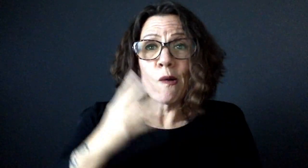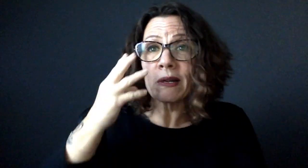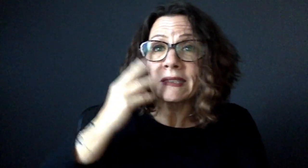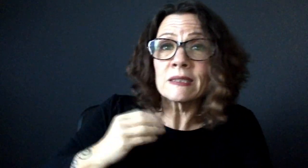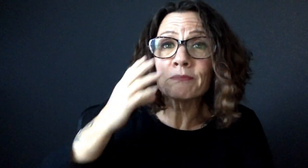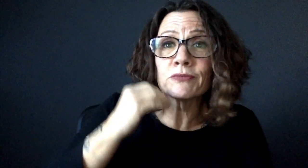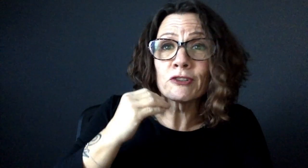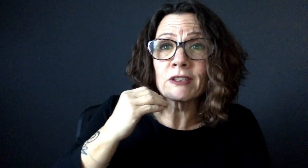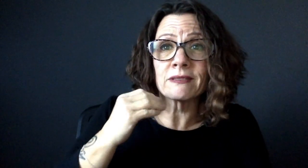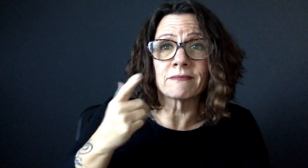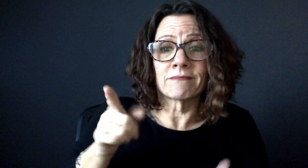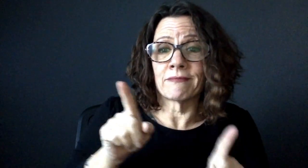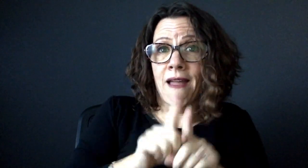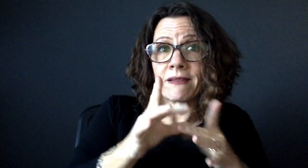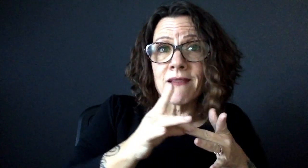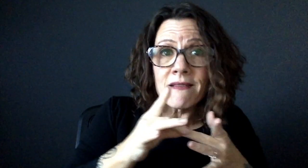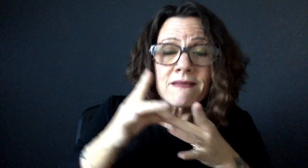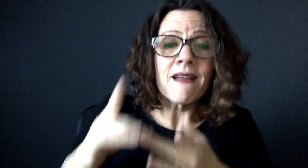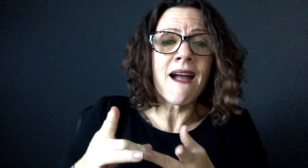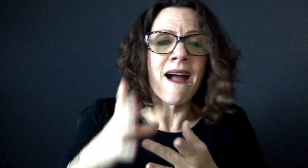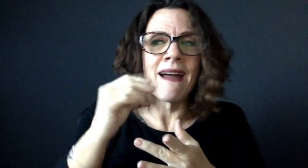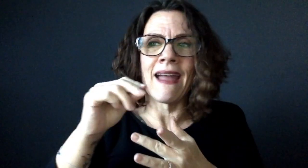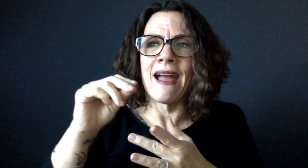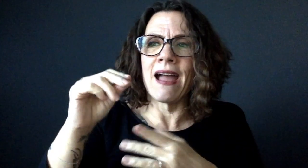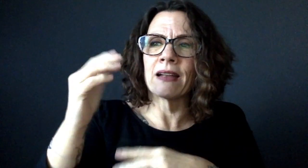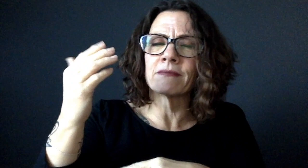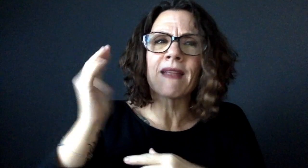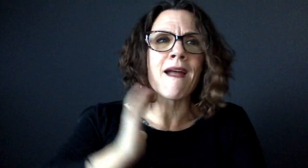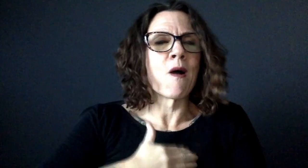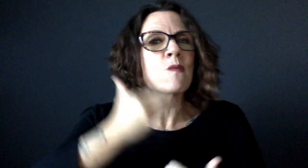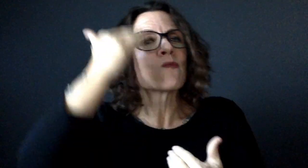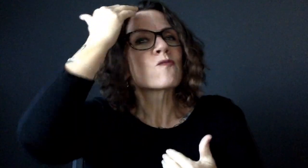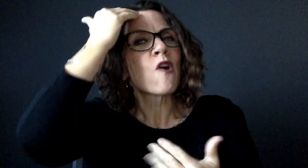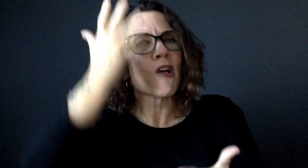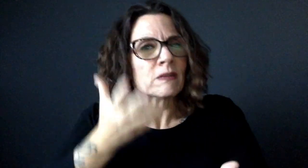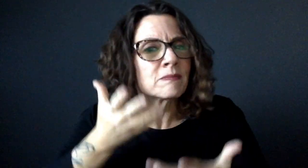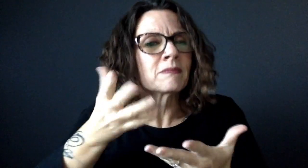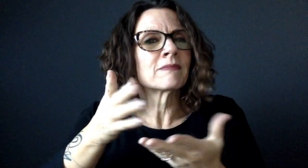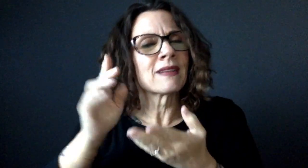embodied experience as a critical guide and reference